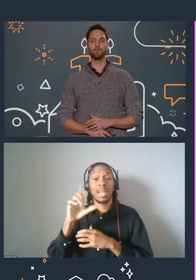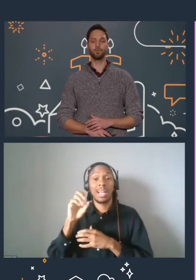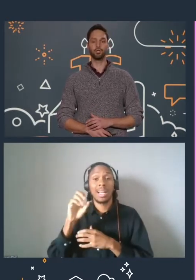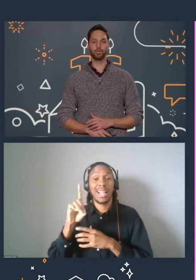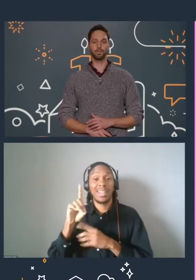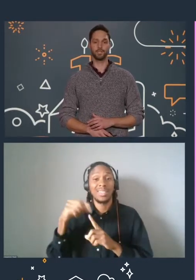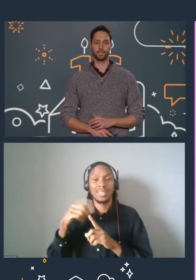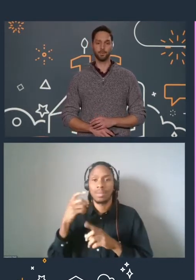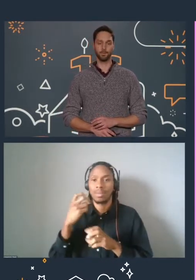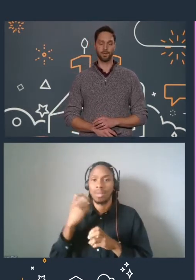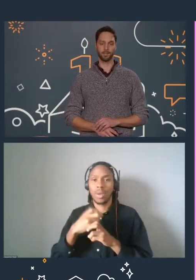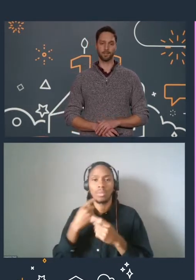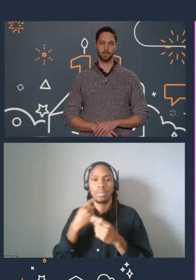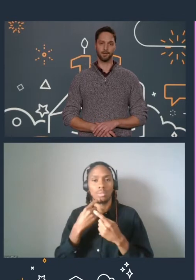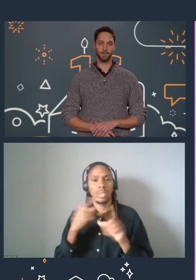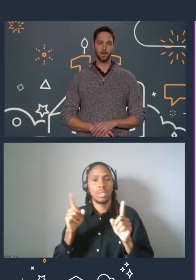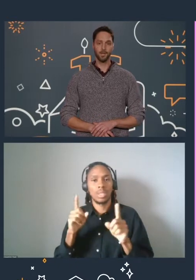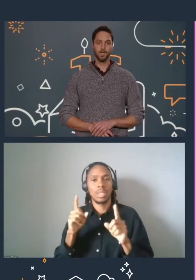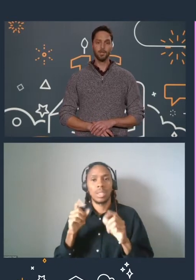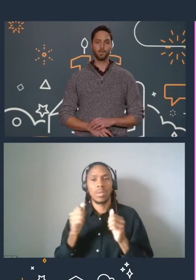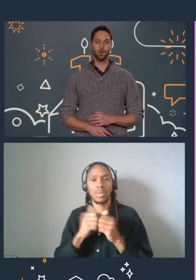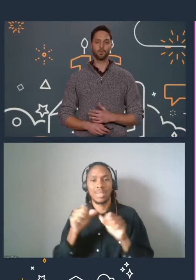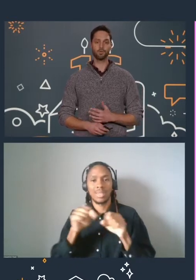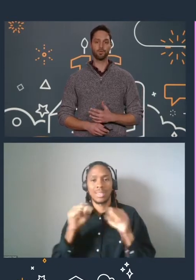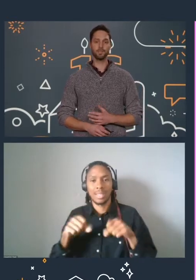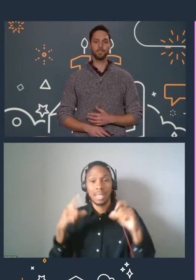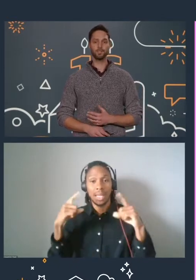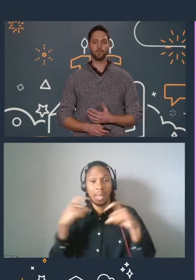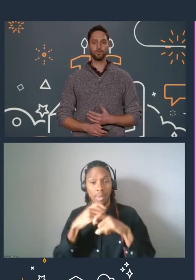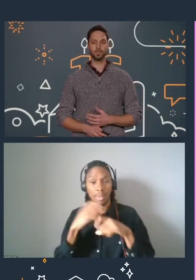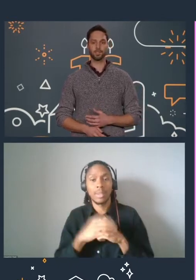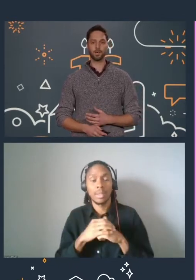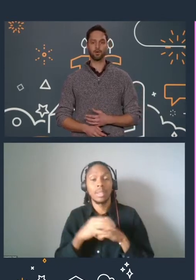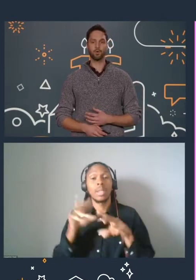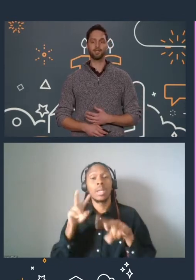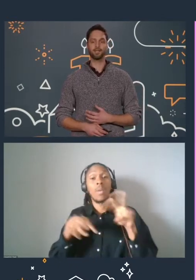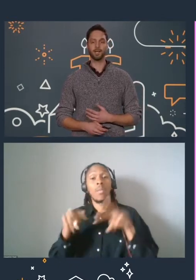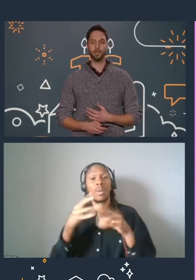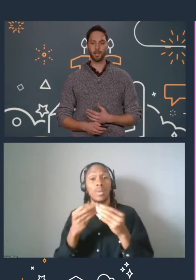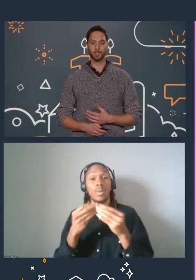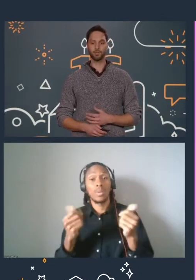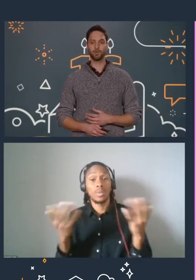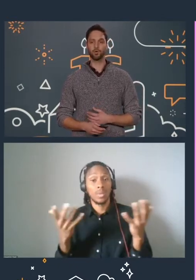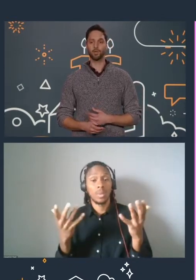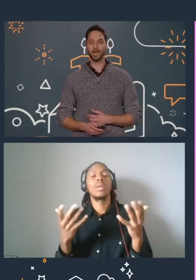due to sheer system complexity. So observability solutions are what enable us to collect